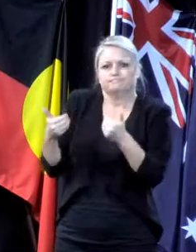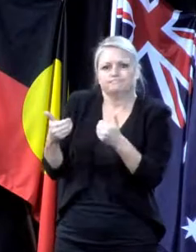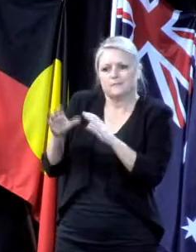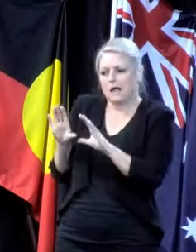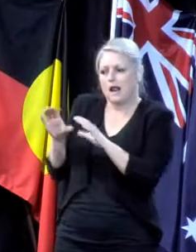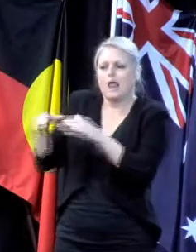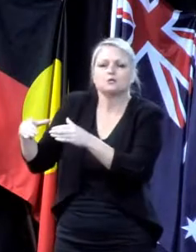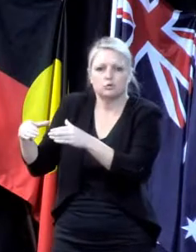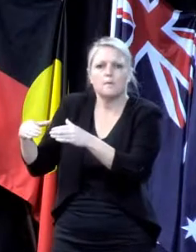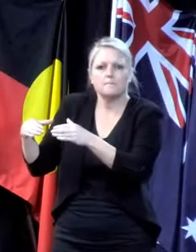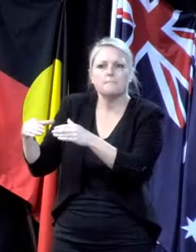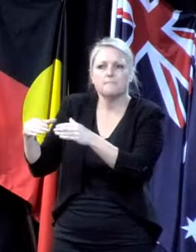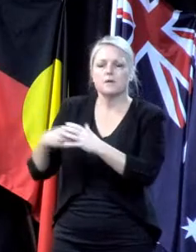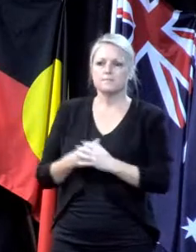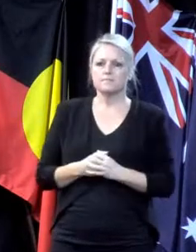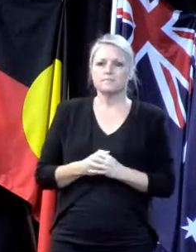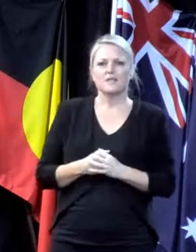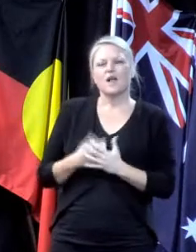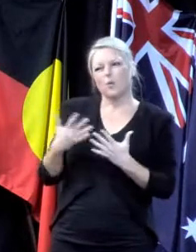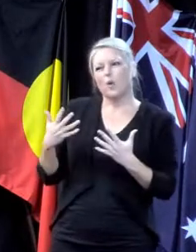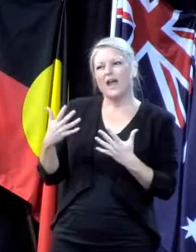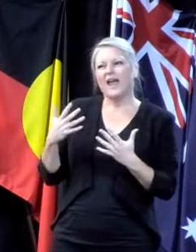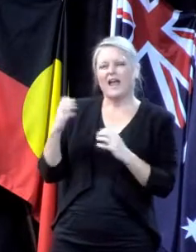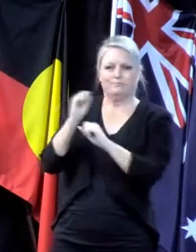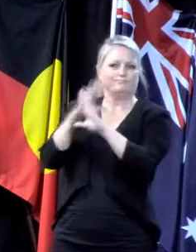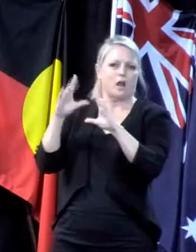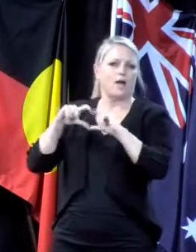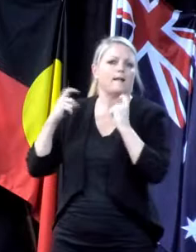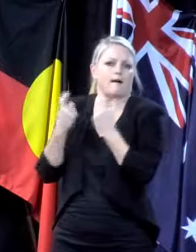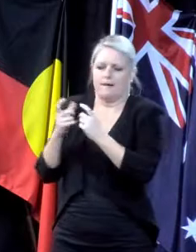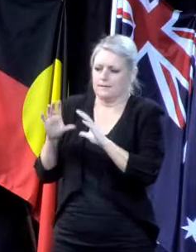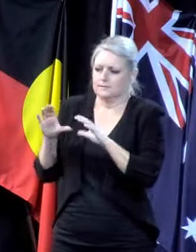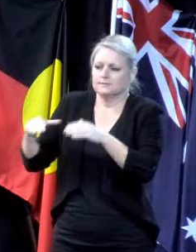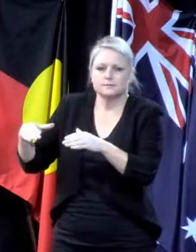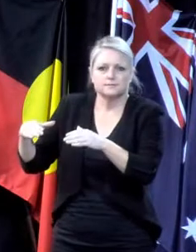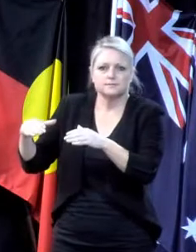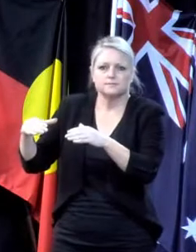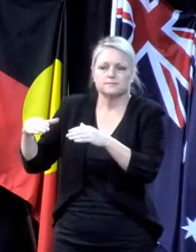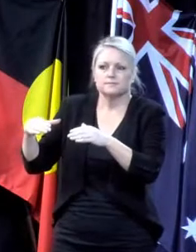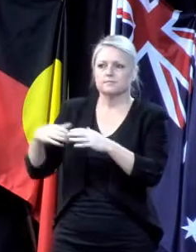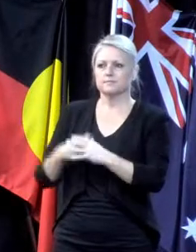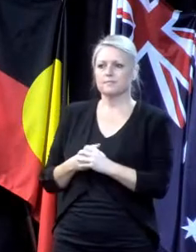we use it in the sense of a classroom where students